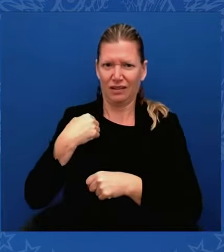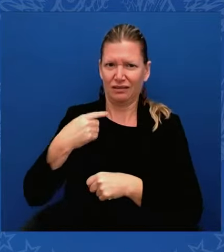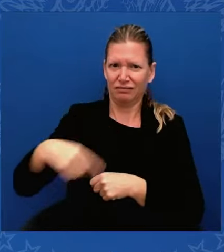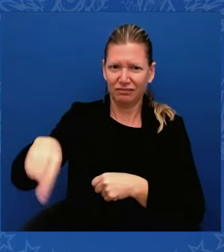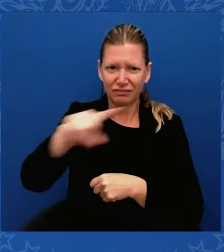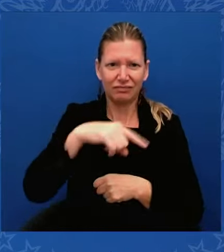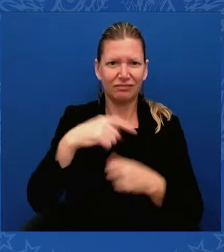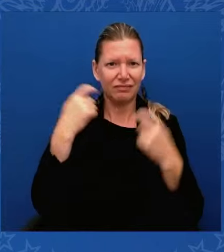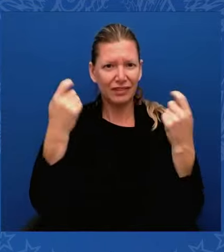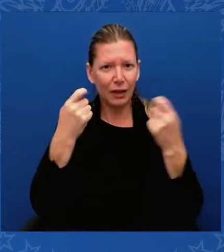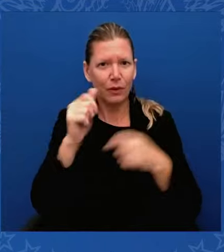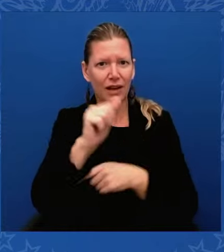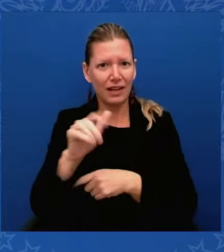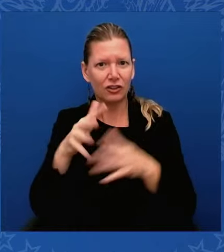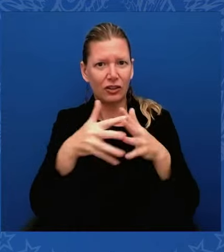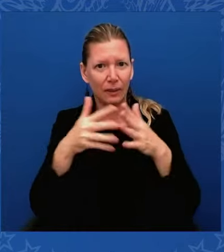Minetta, who helped create this conference.